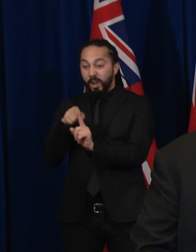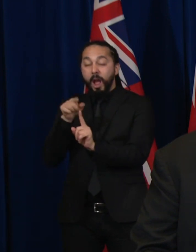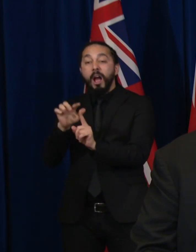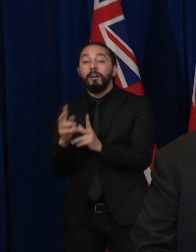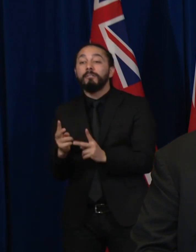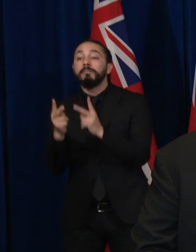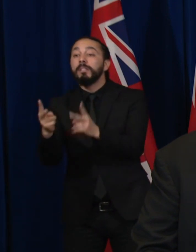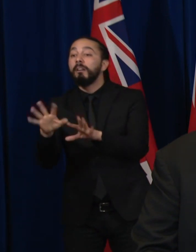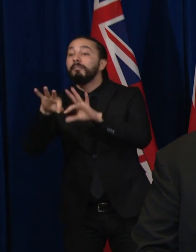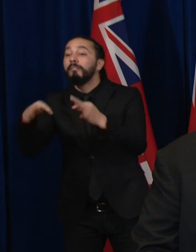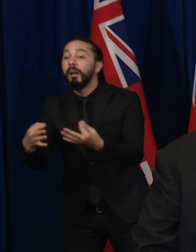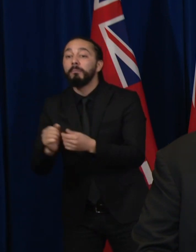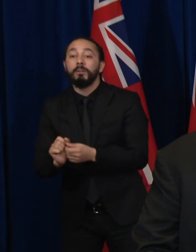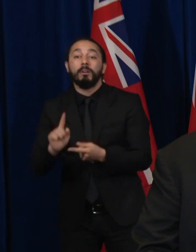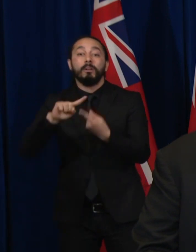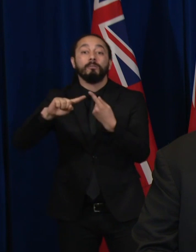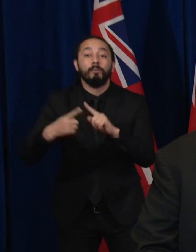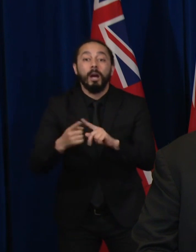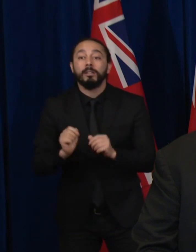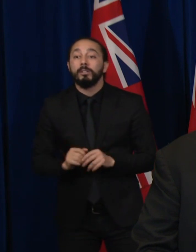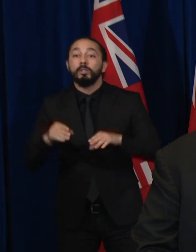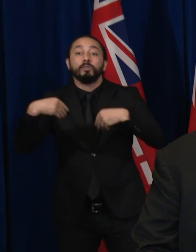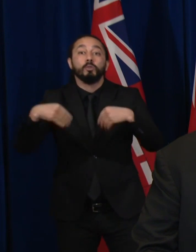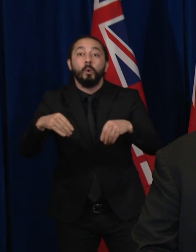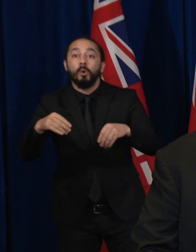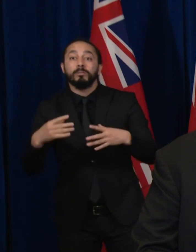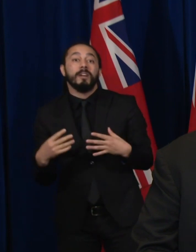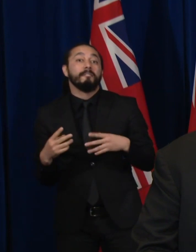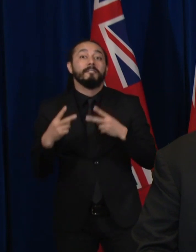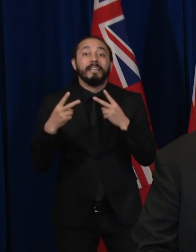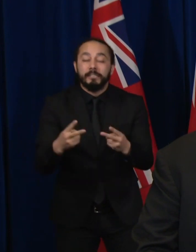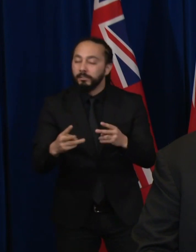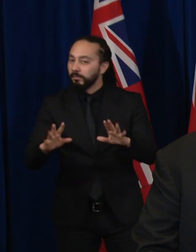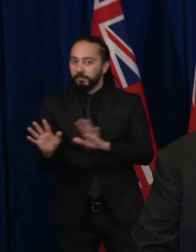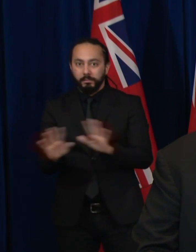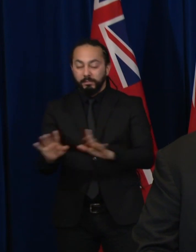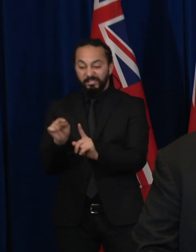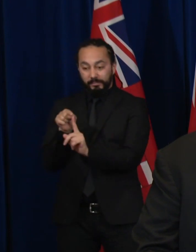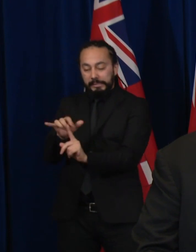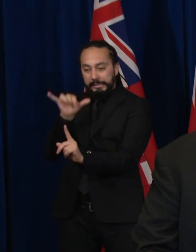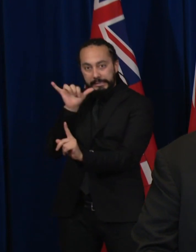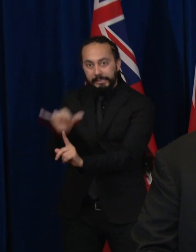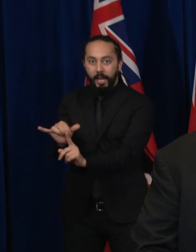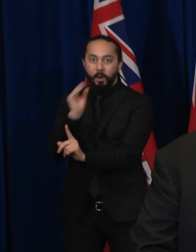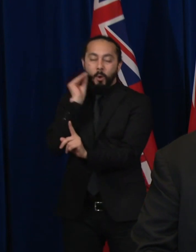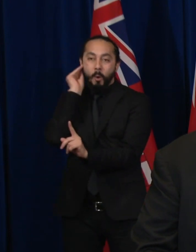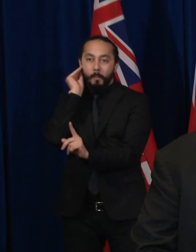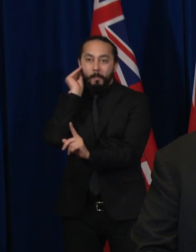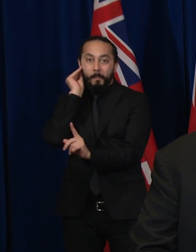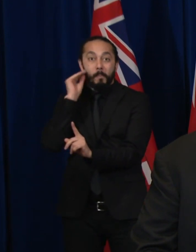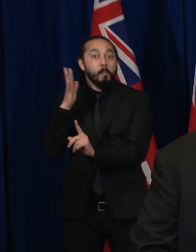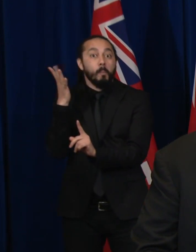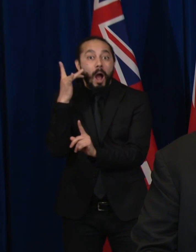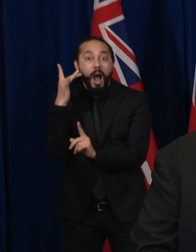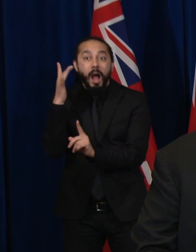visit stores, family or friends. shall not perish from the earth. Everyone should stay home to stop the spread. Four score and seven years ago our fathers brought forth,